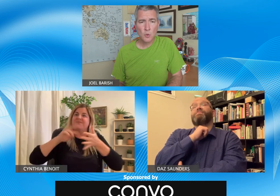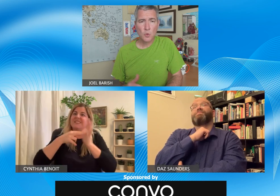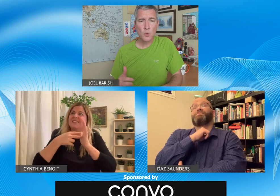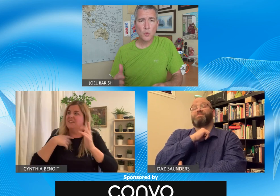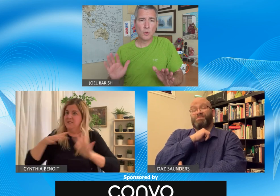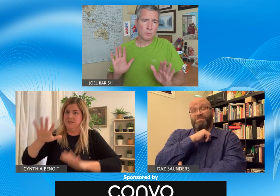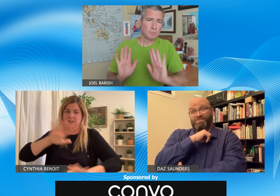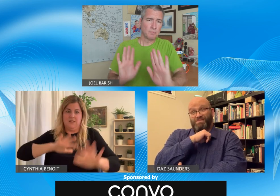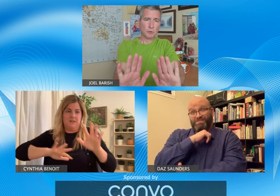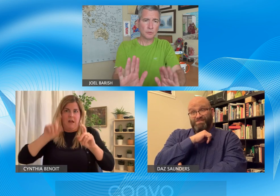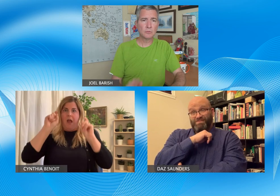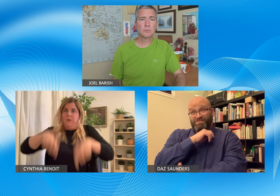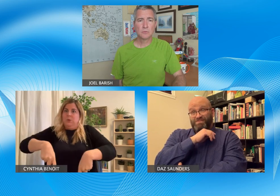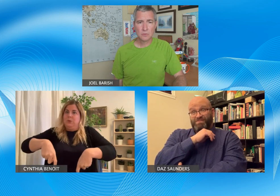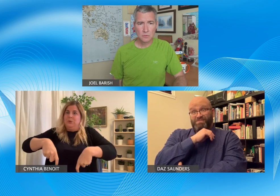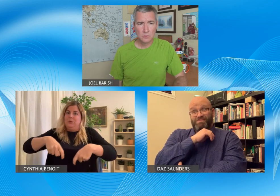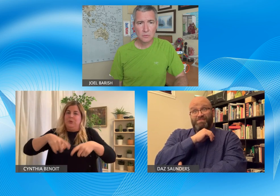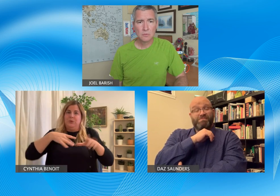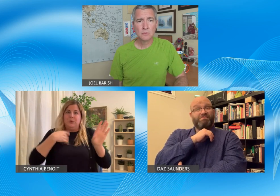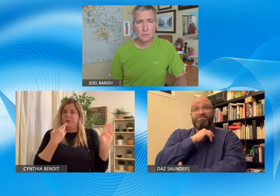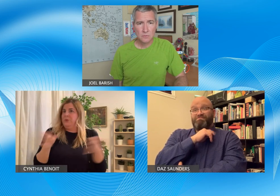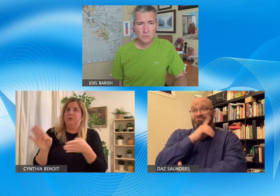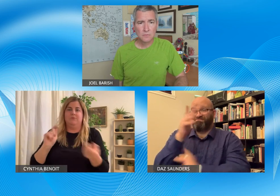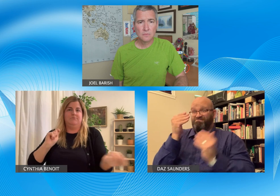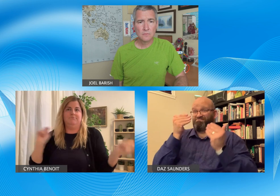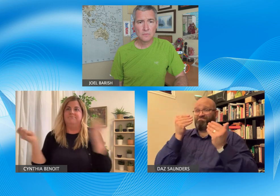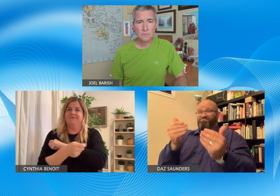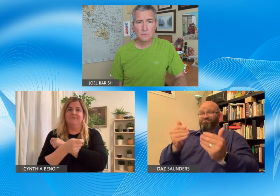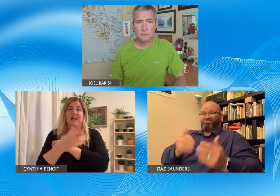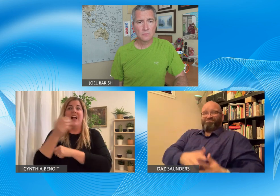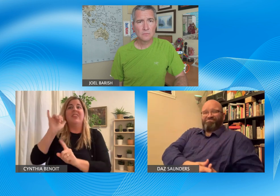The pandemic forced me to revise and change my plans. I decided to focus on them now instead of 2021.